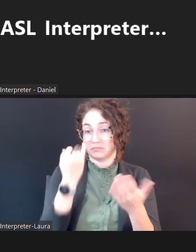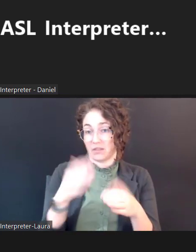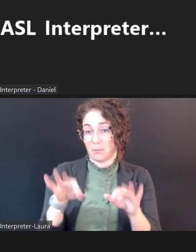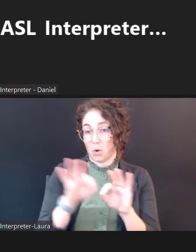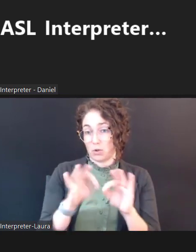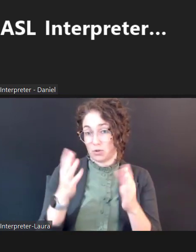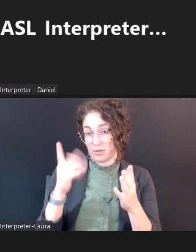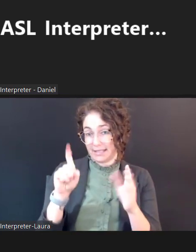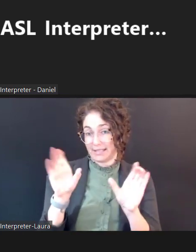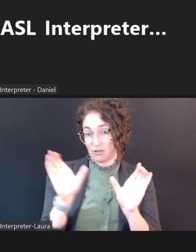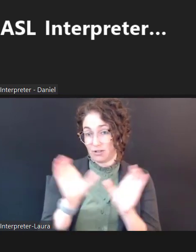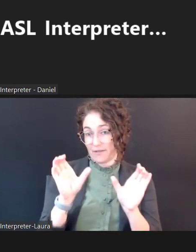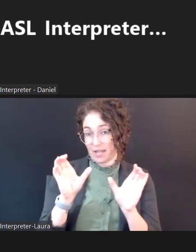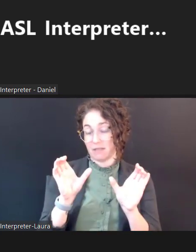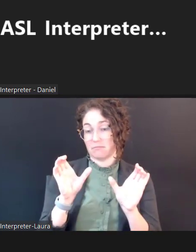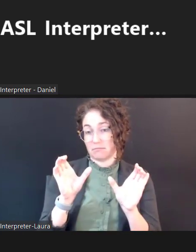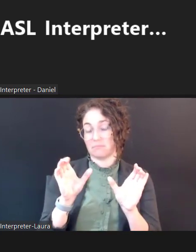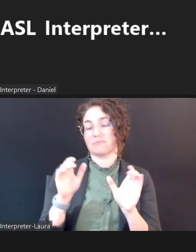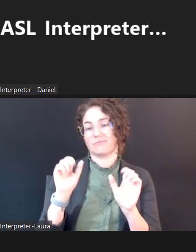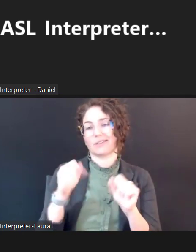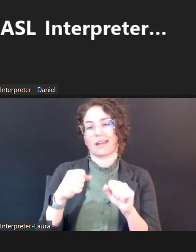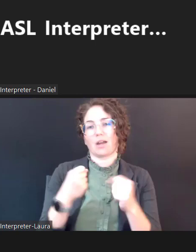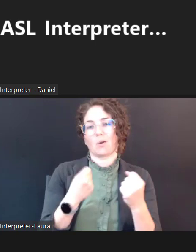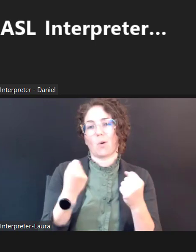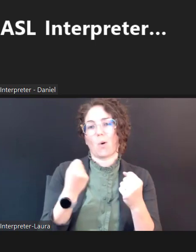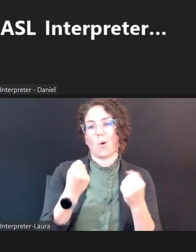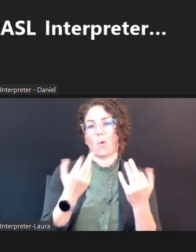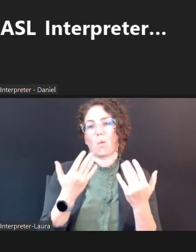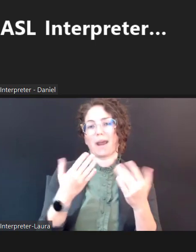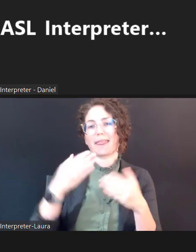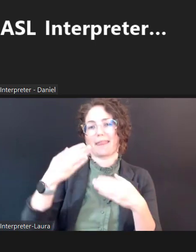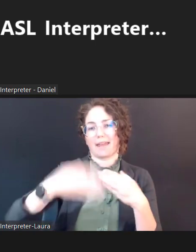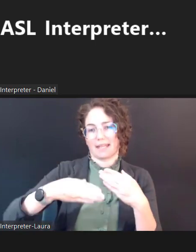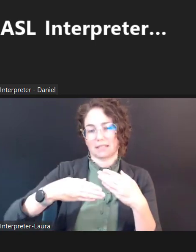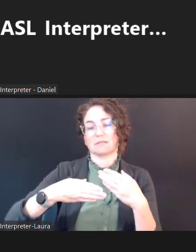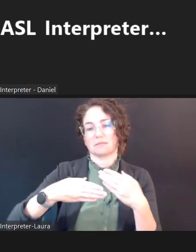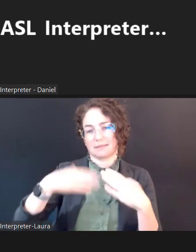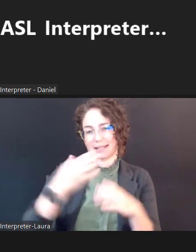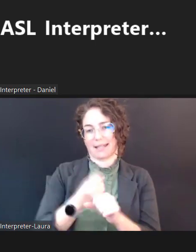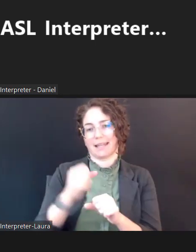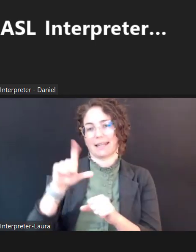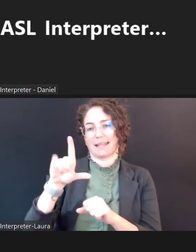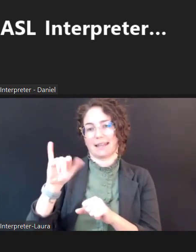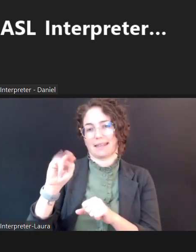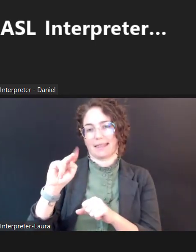and get the link that will be displayed at the end of our webinar